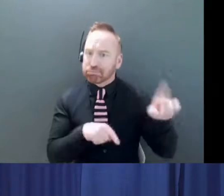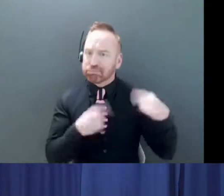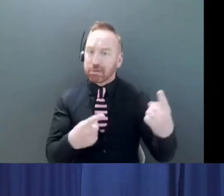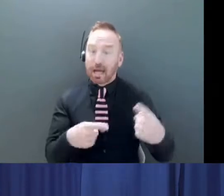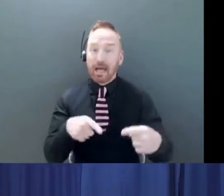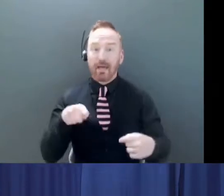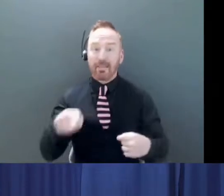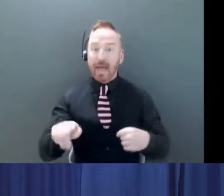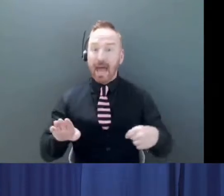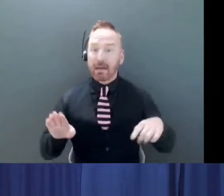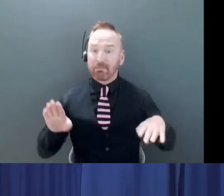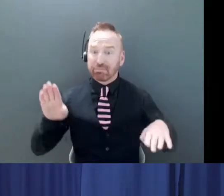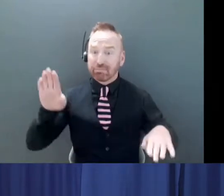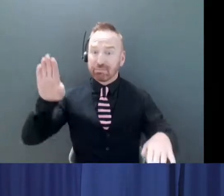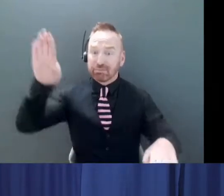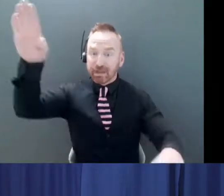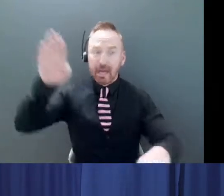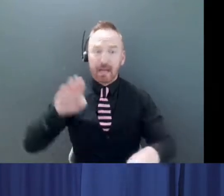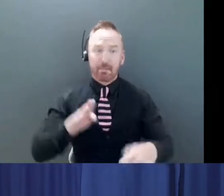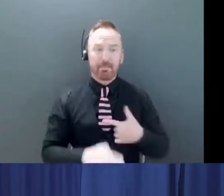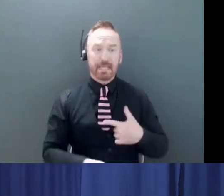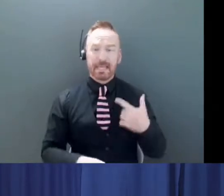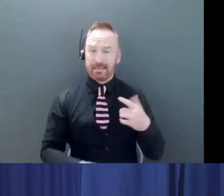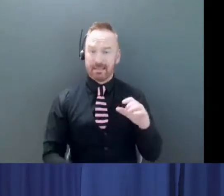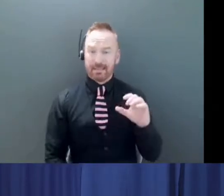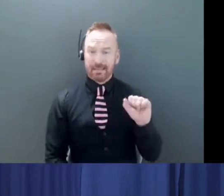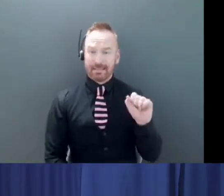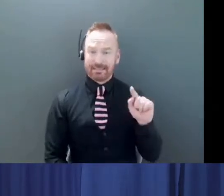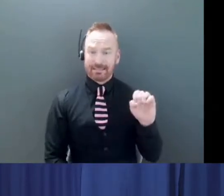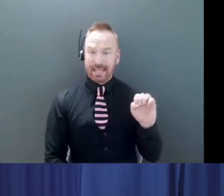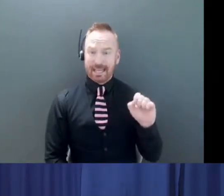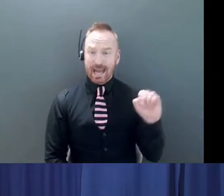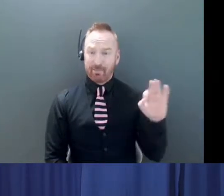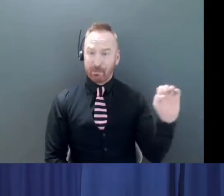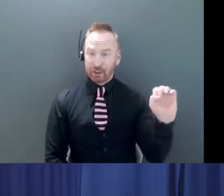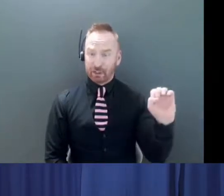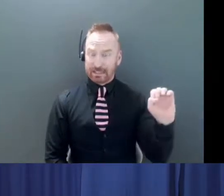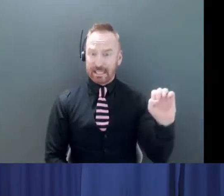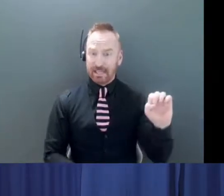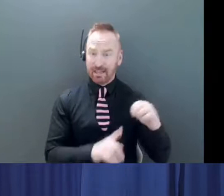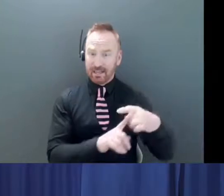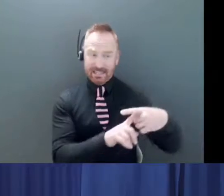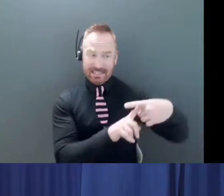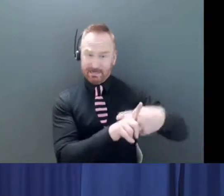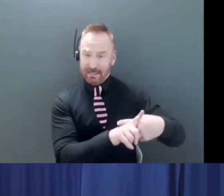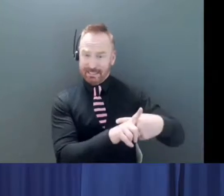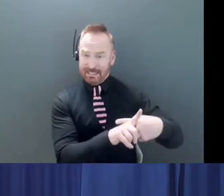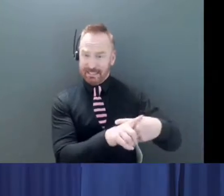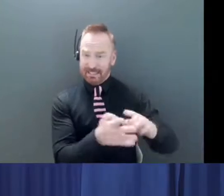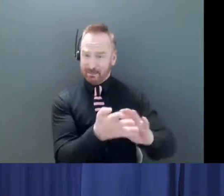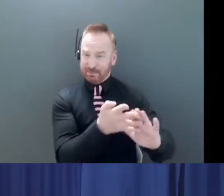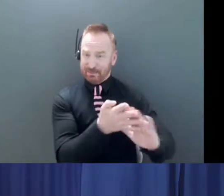the state of emergency later this month. But regardless of whether that happens, we remain focused on